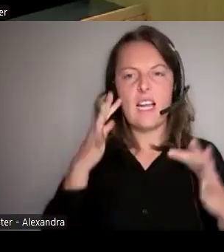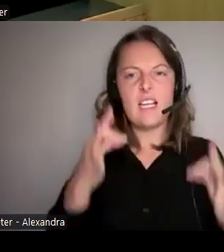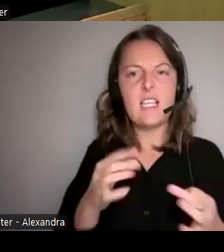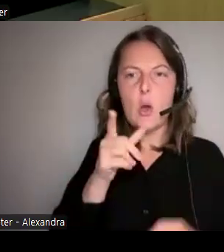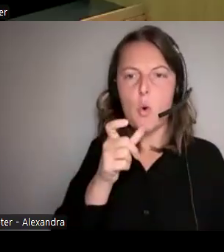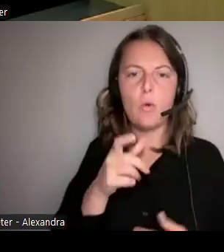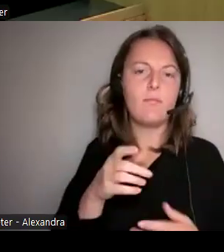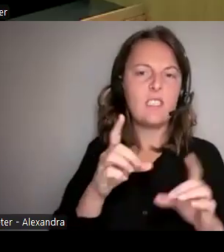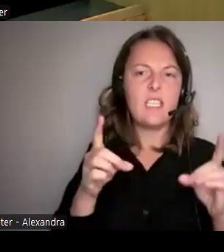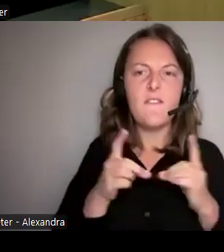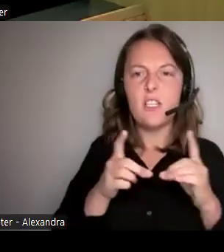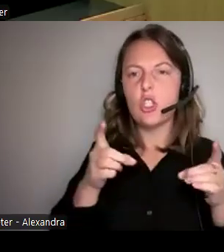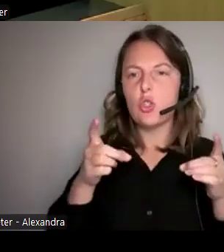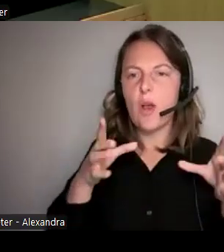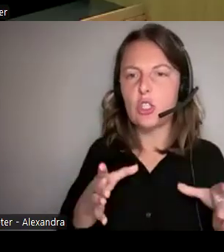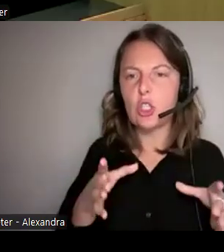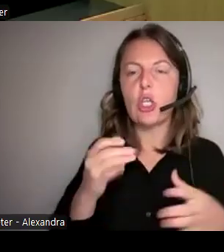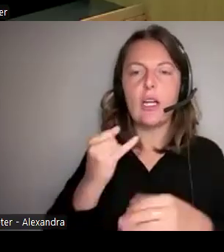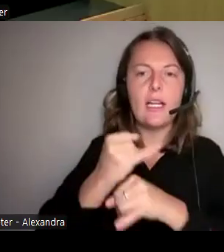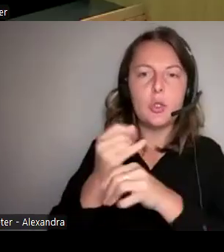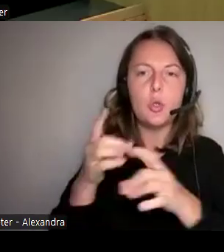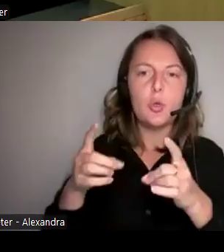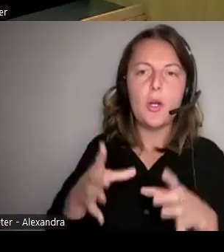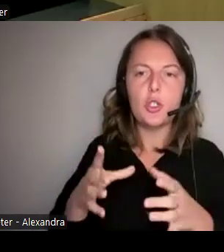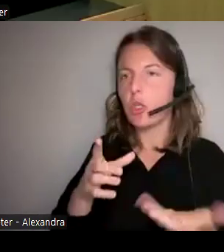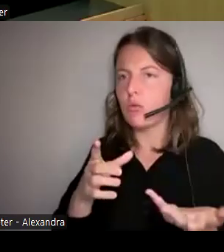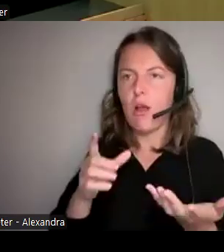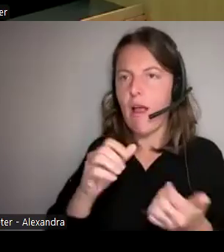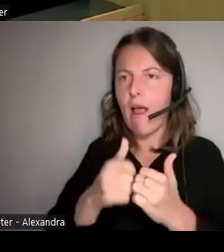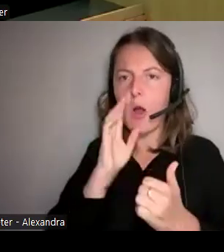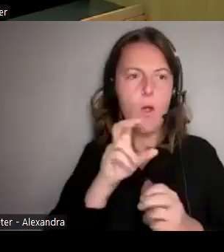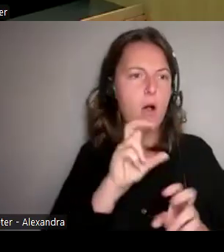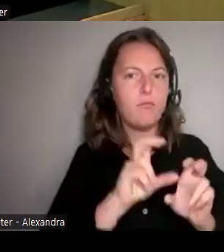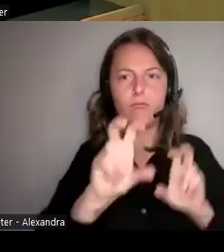the institute director about what would be funded. However, that was based on science